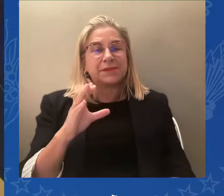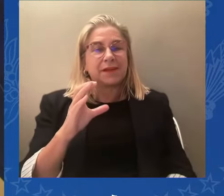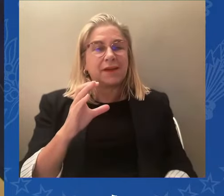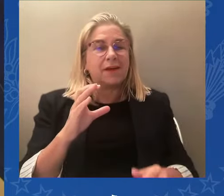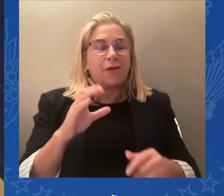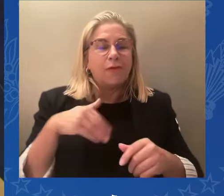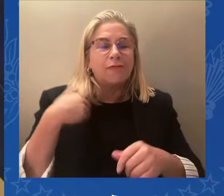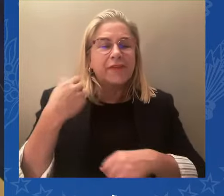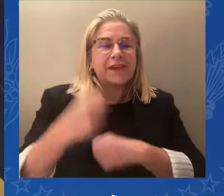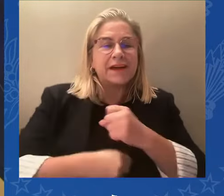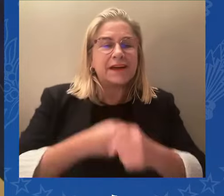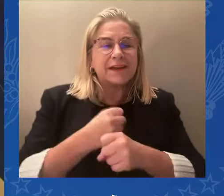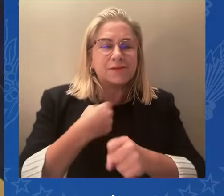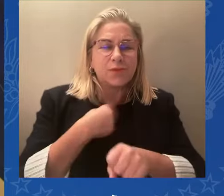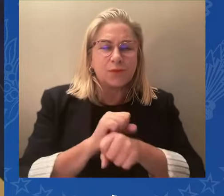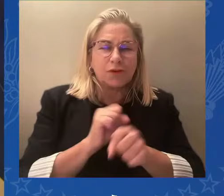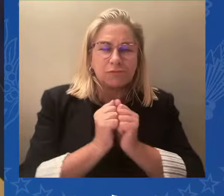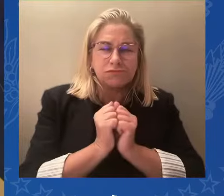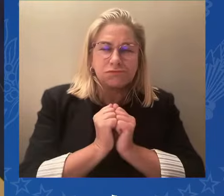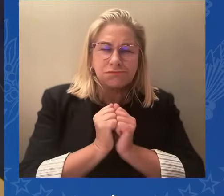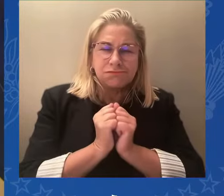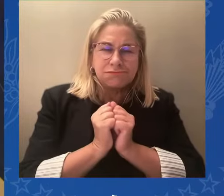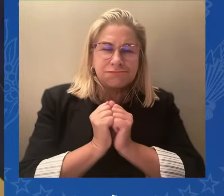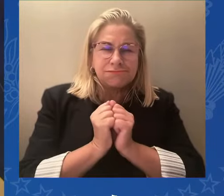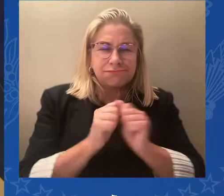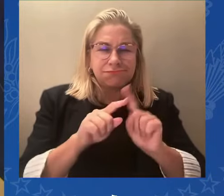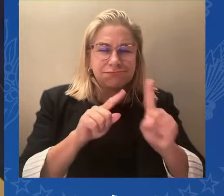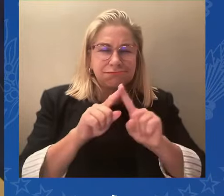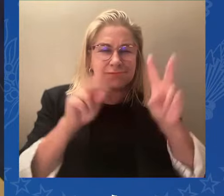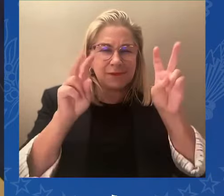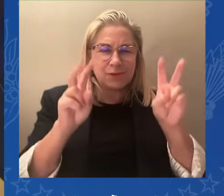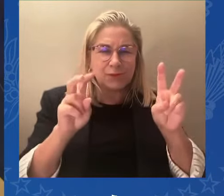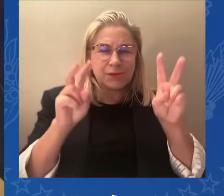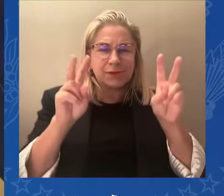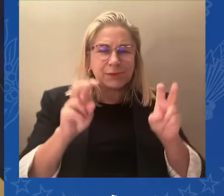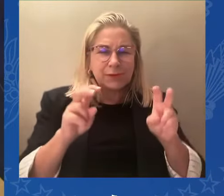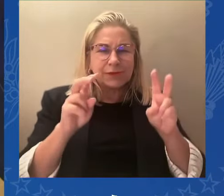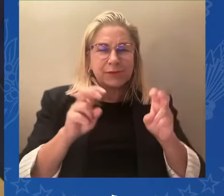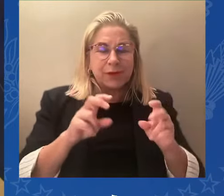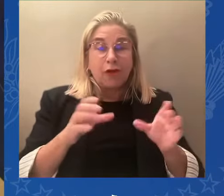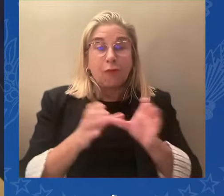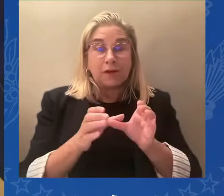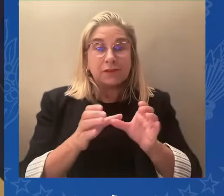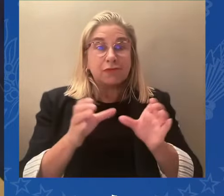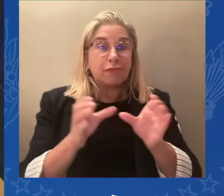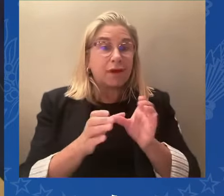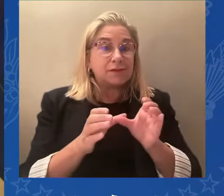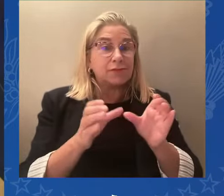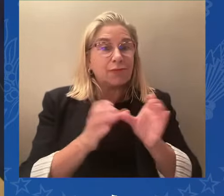from addressing the crisis of maternal mortality to expanding access to capital for small businesses